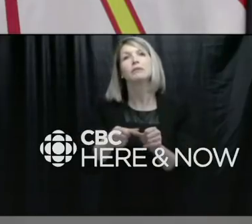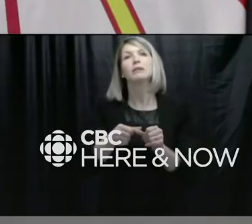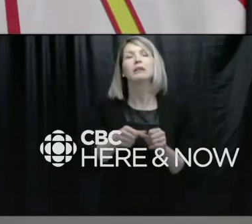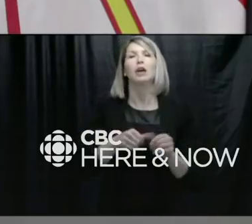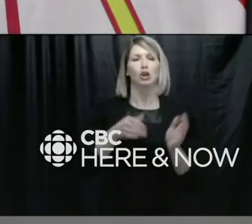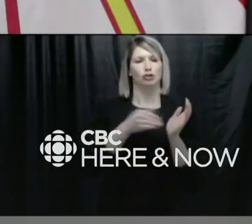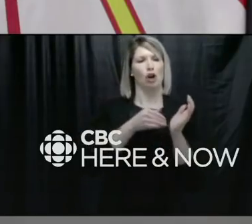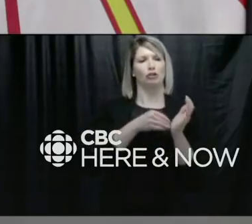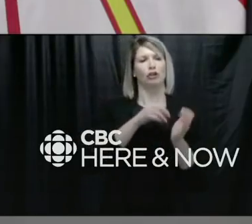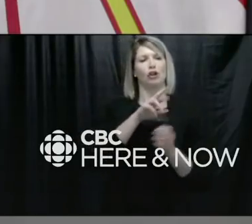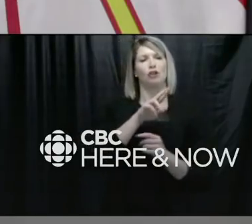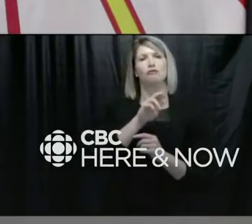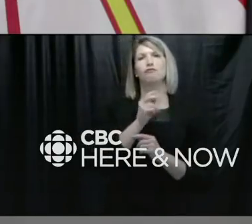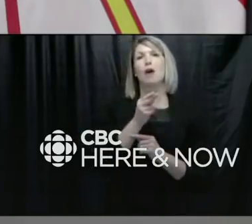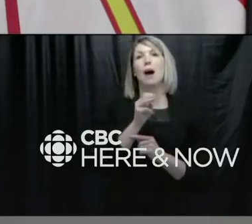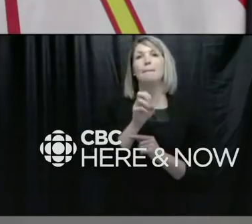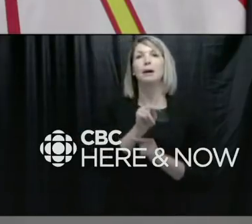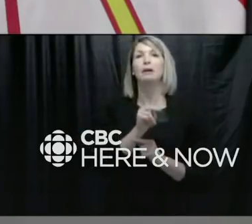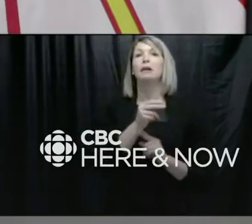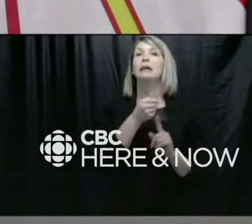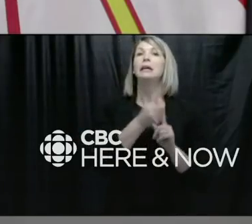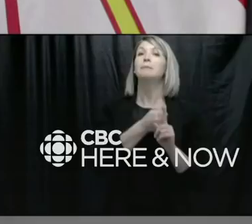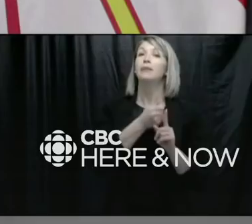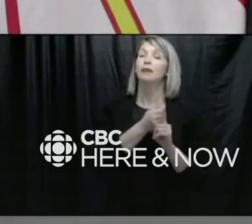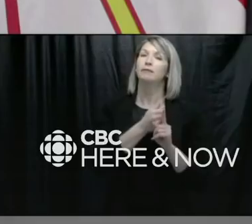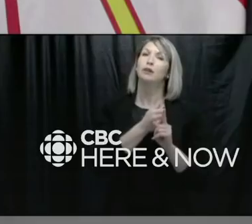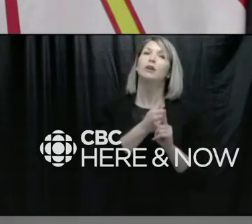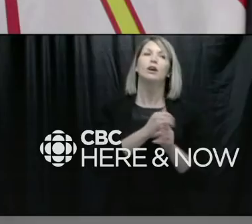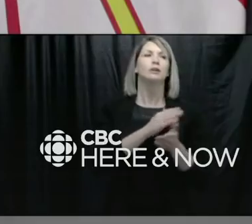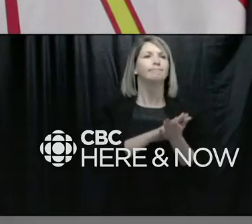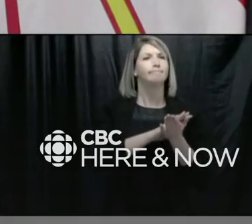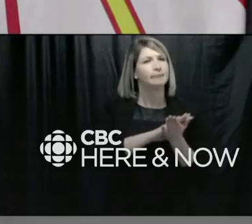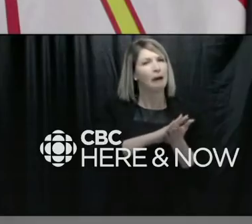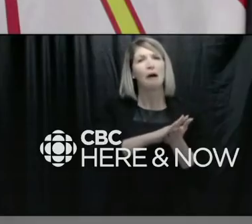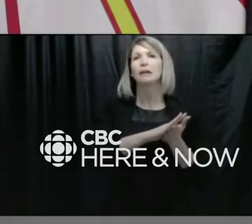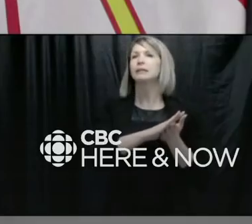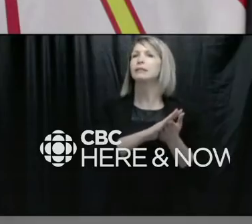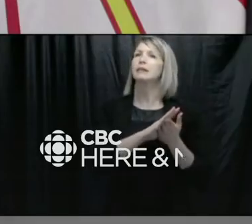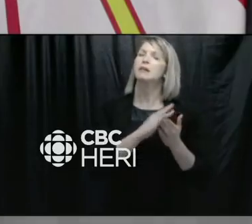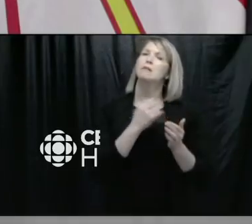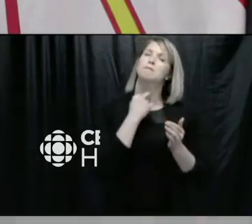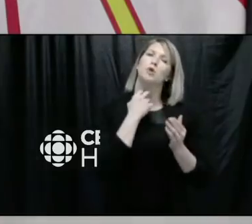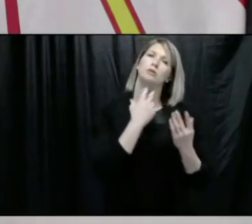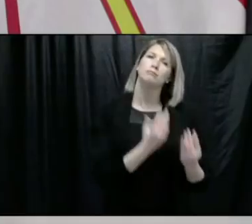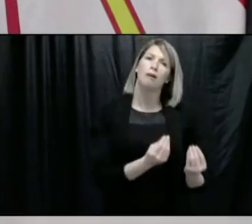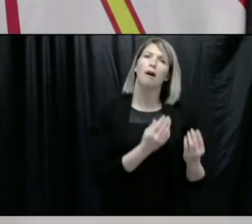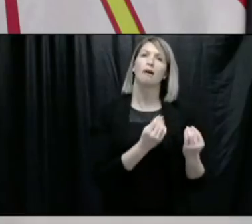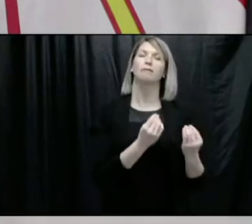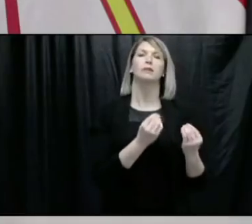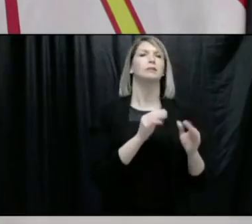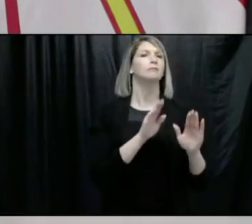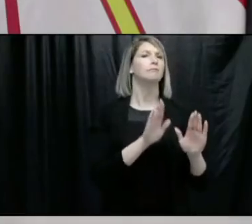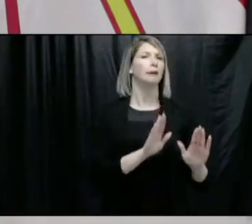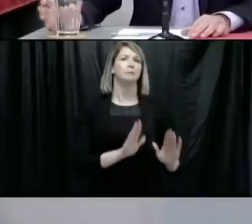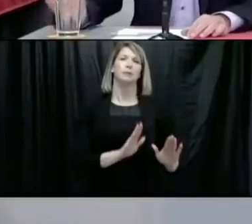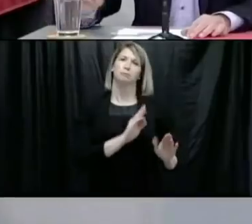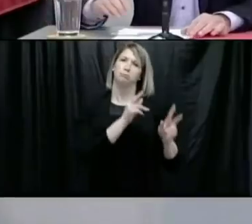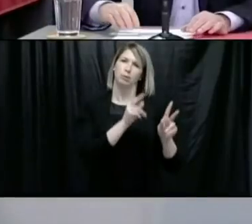DR. RAMEN IS AN INTELLIGENT, SOFT SPOKEN PERSON SO PAY